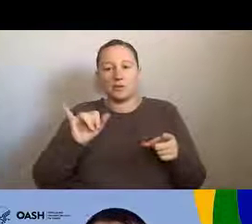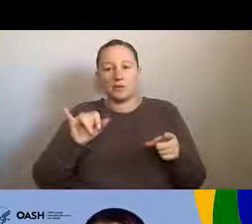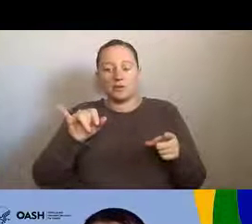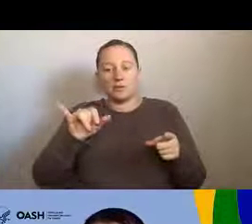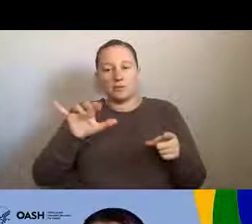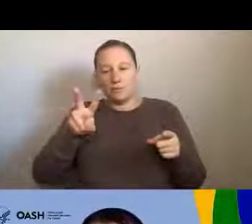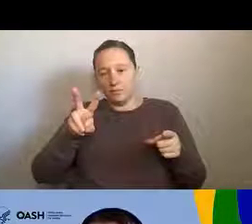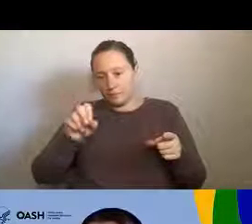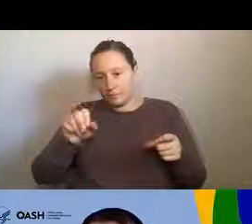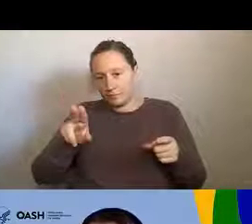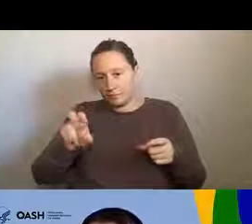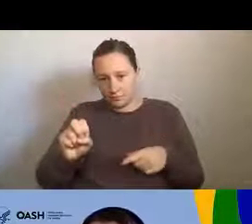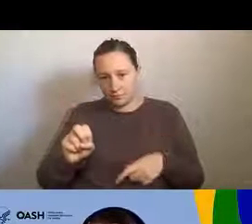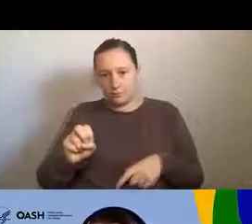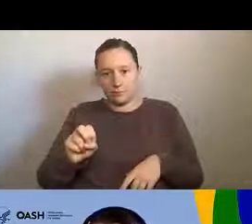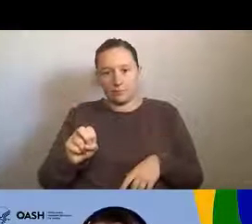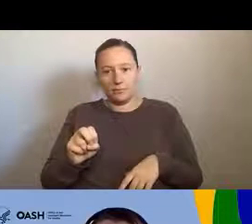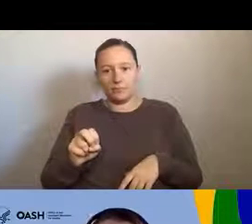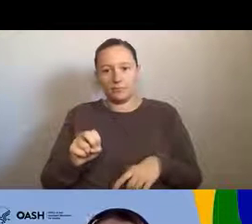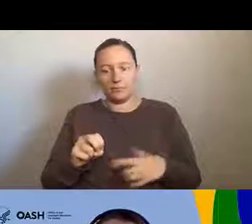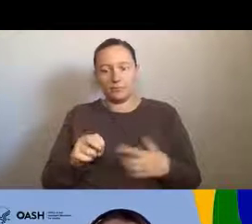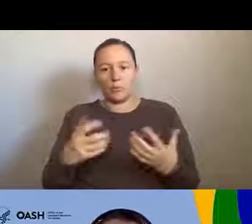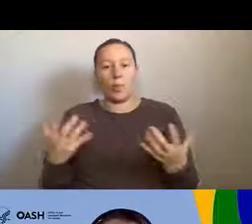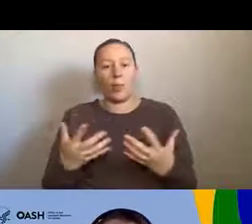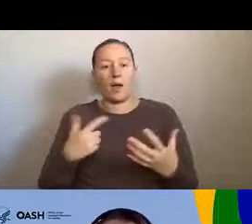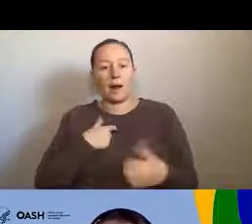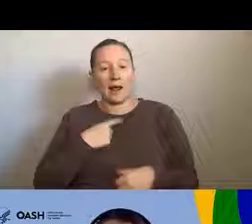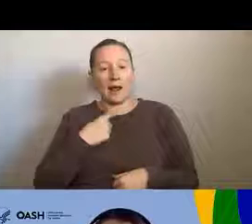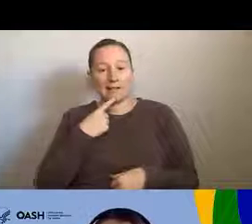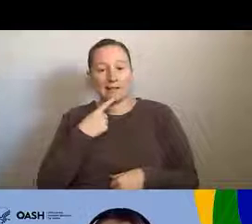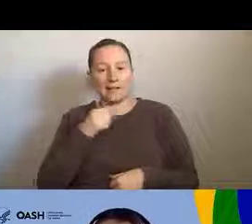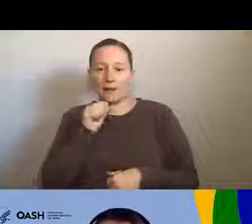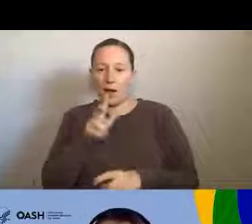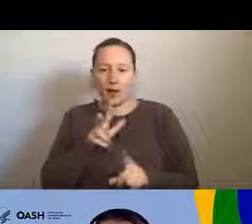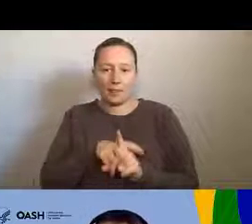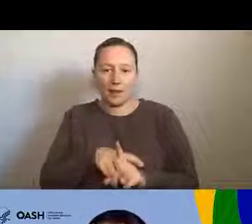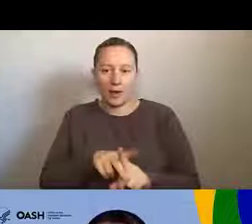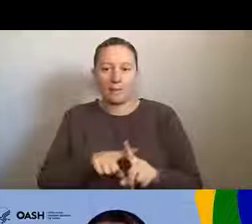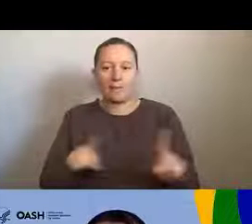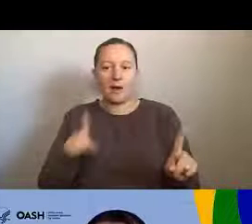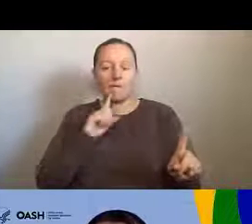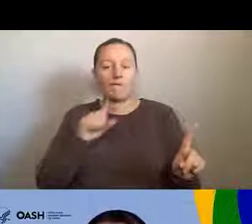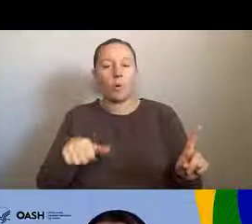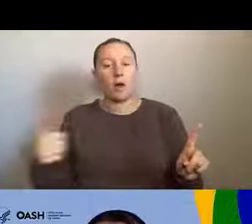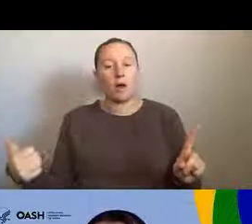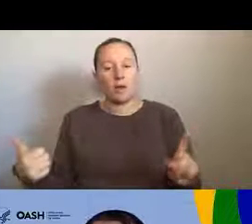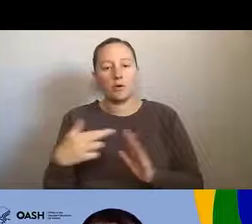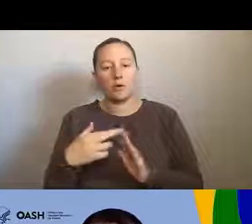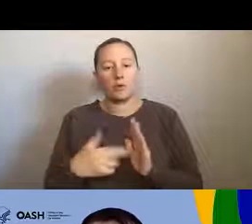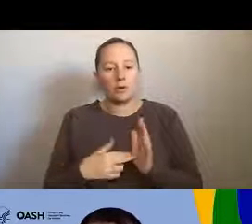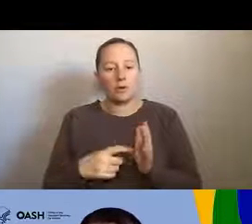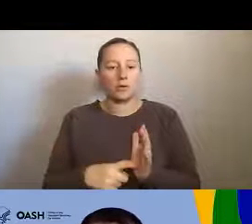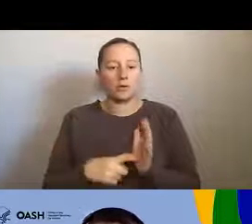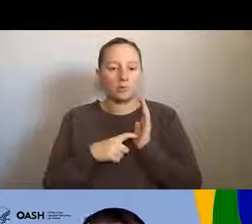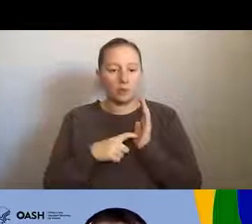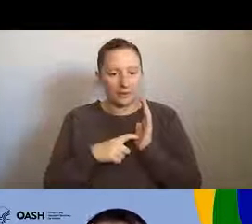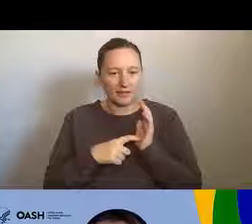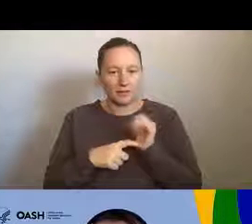what I'm about to say is not applicable. For another, the regulatory requirements ... When do regulatory requirements apply?